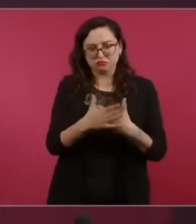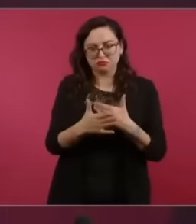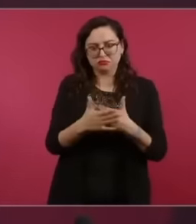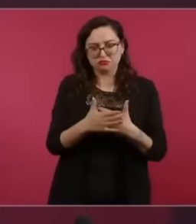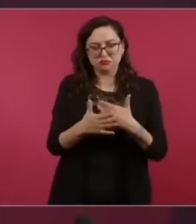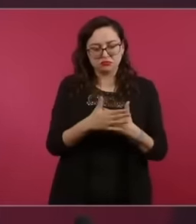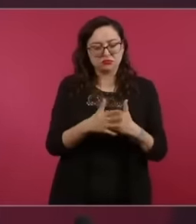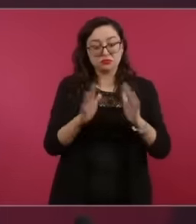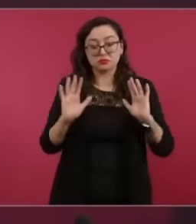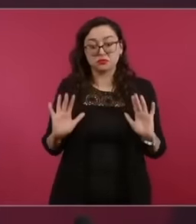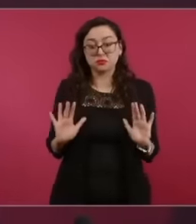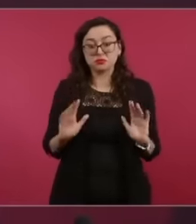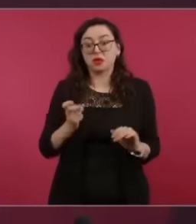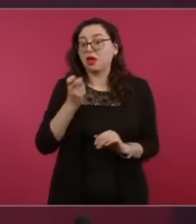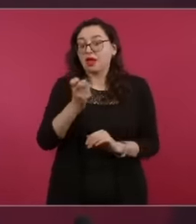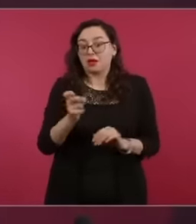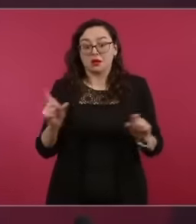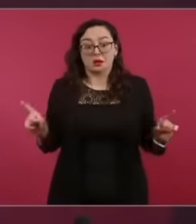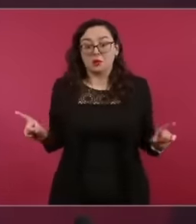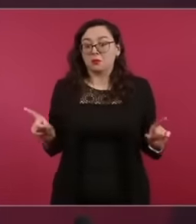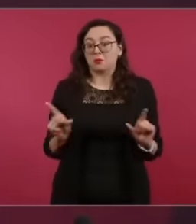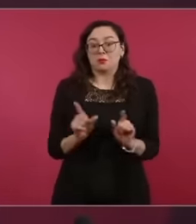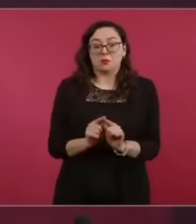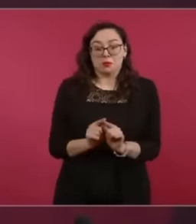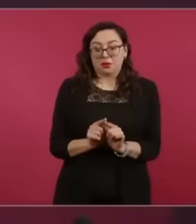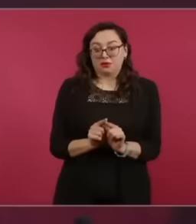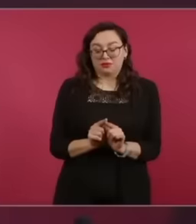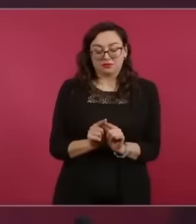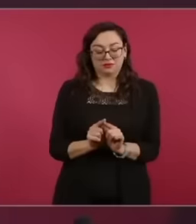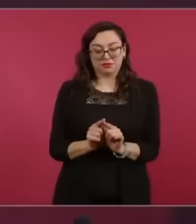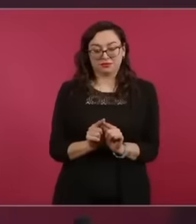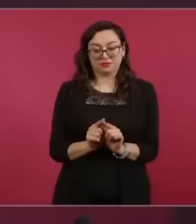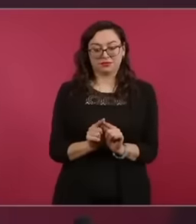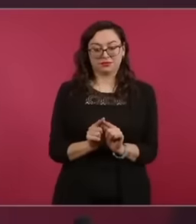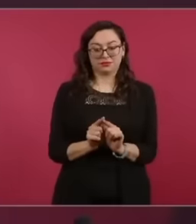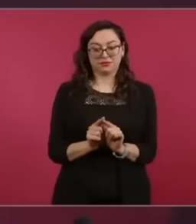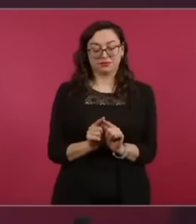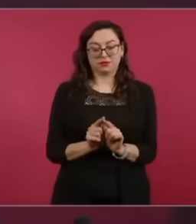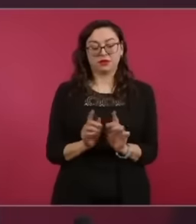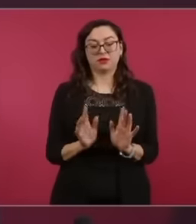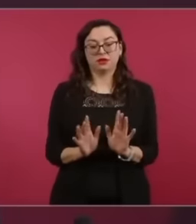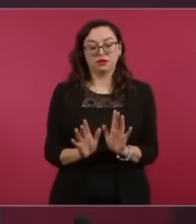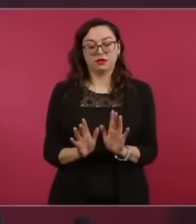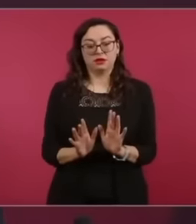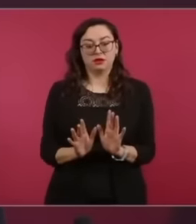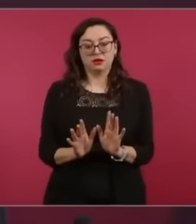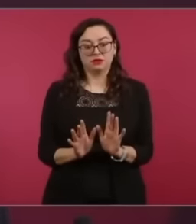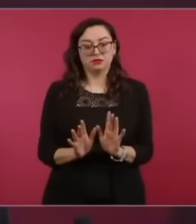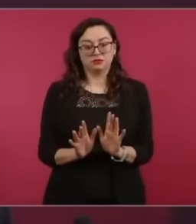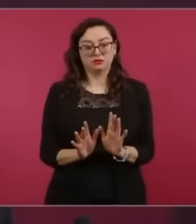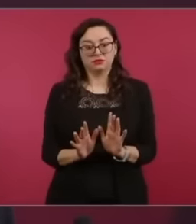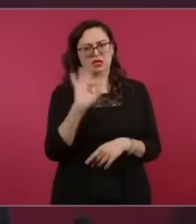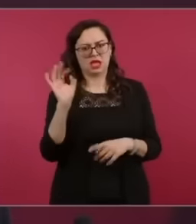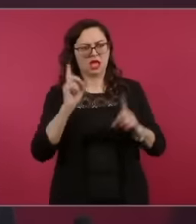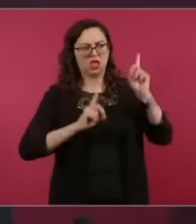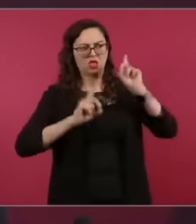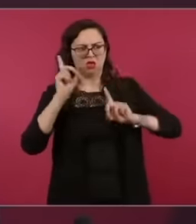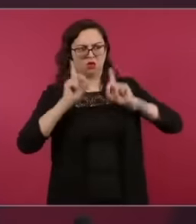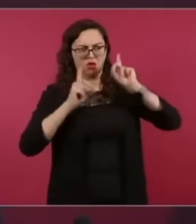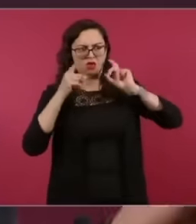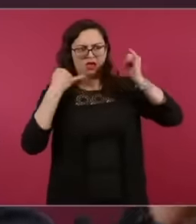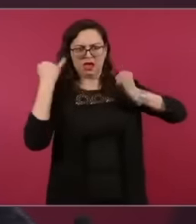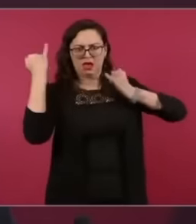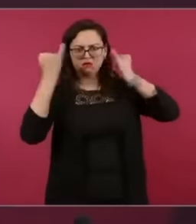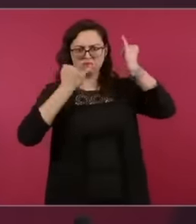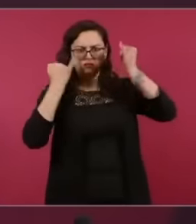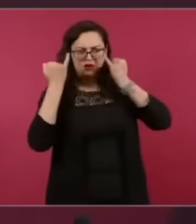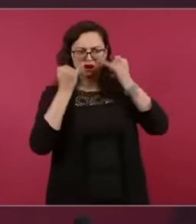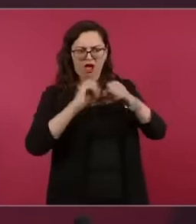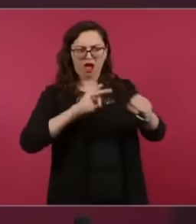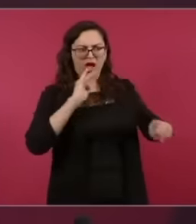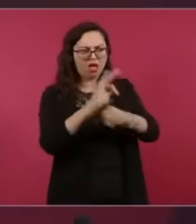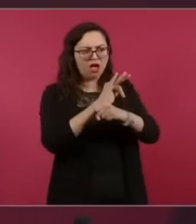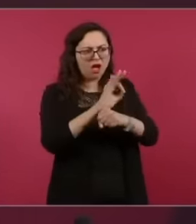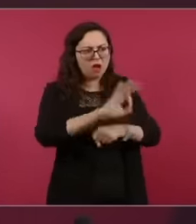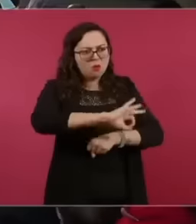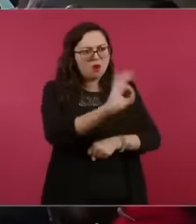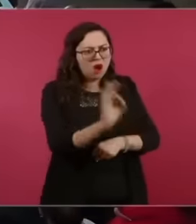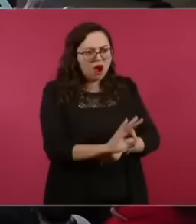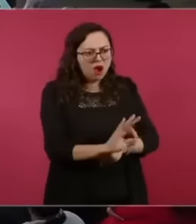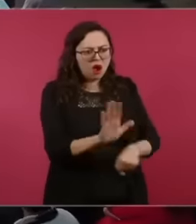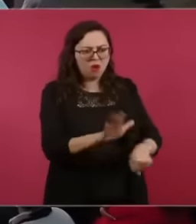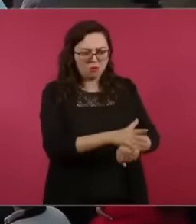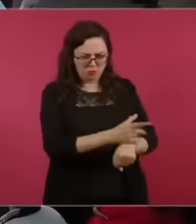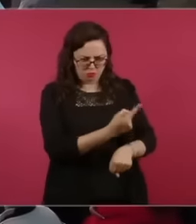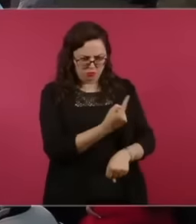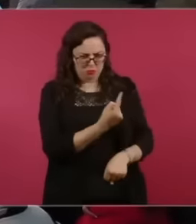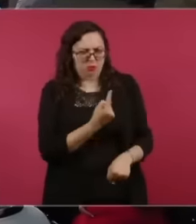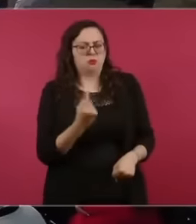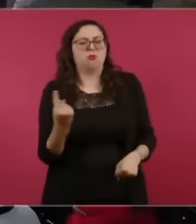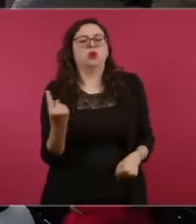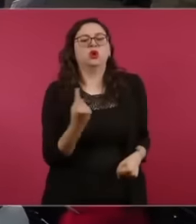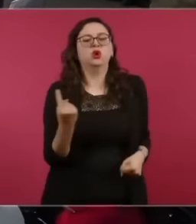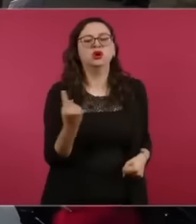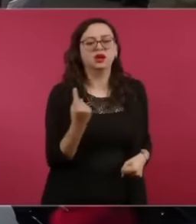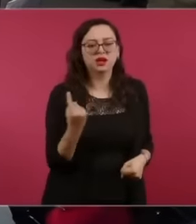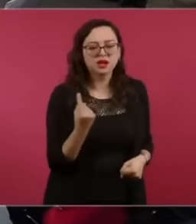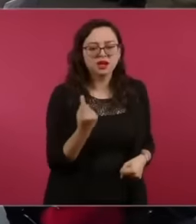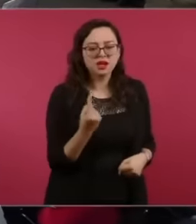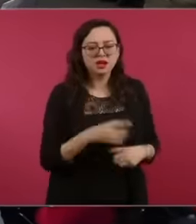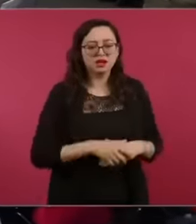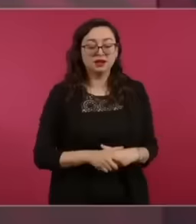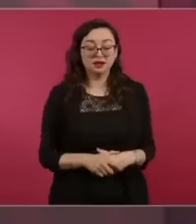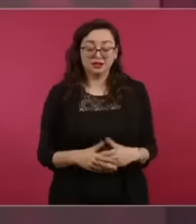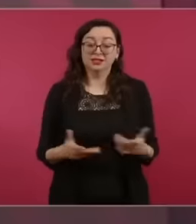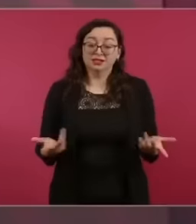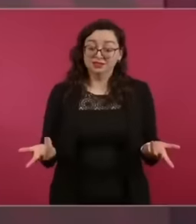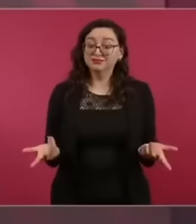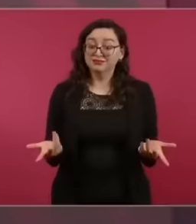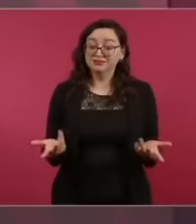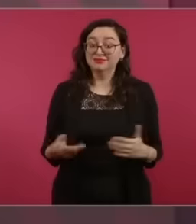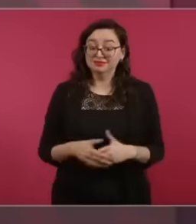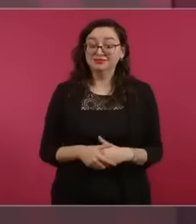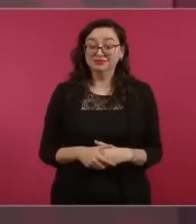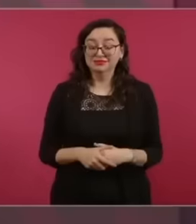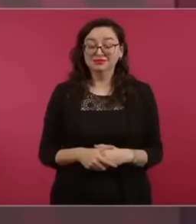I proposed it, suspicions began that as a discount Here is Álvaro who